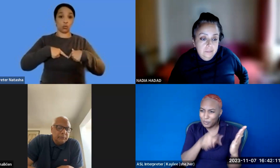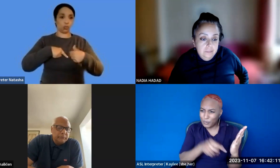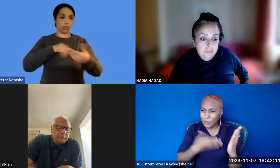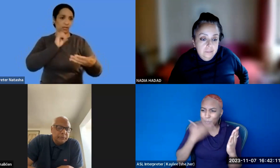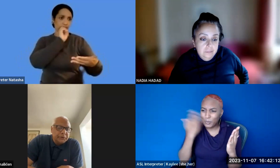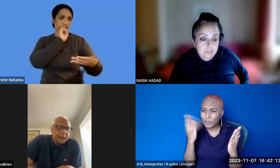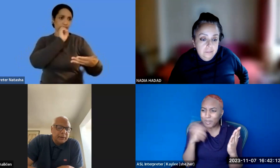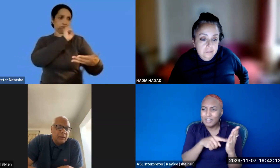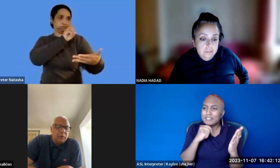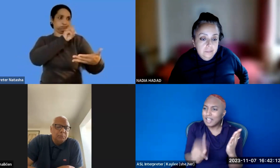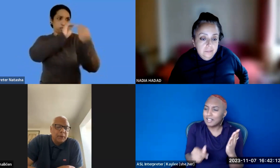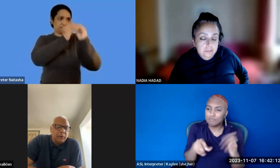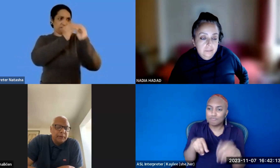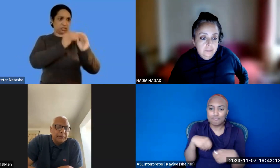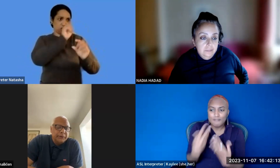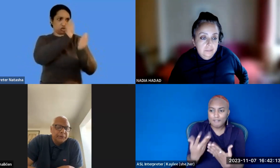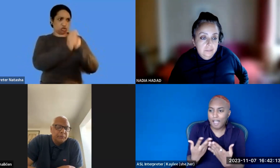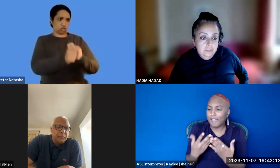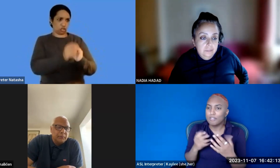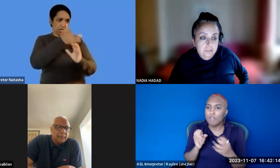to set our own priorities